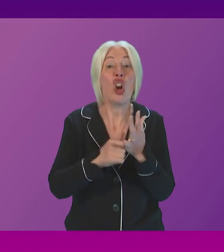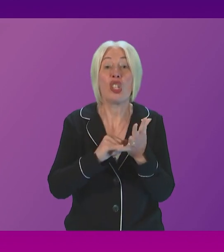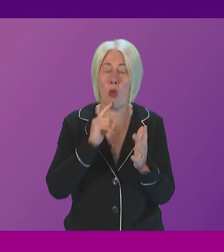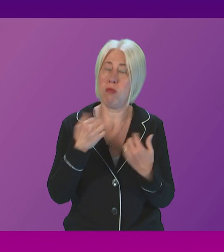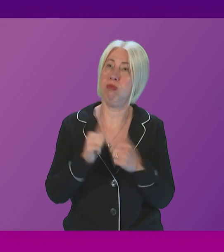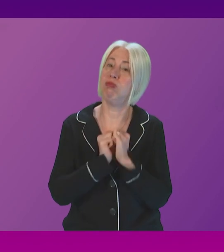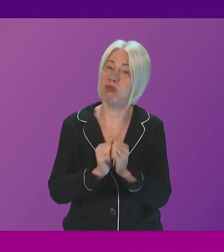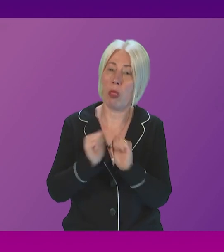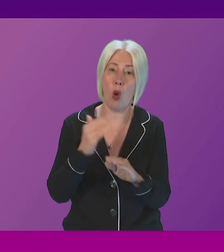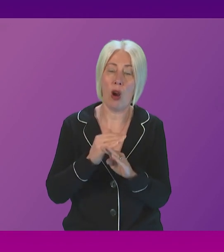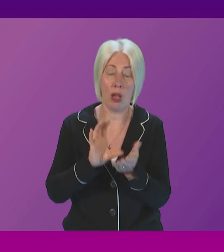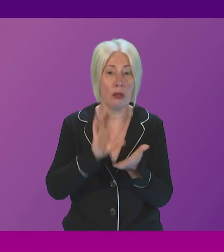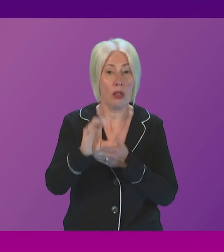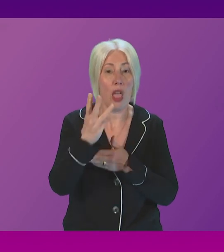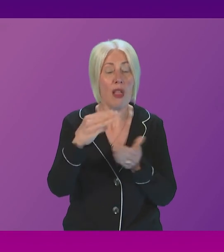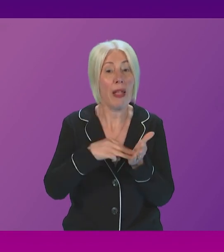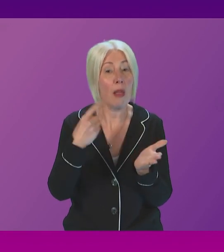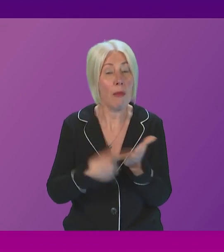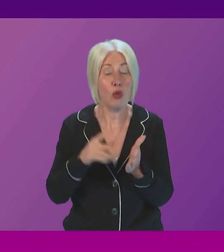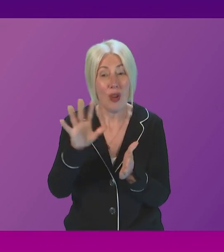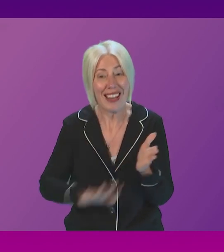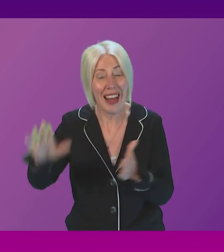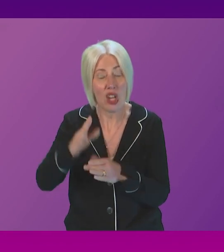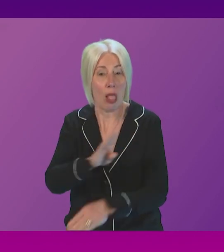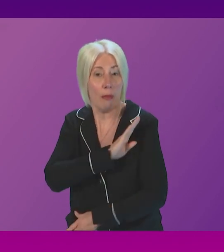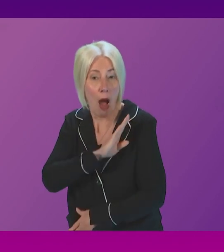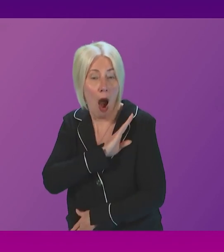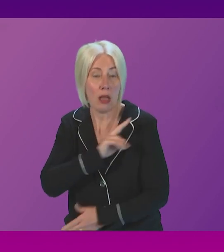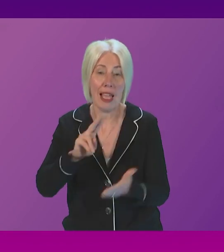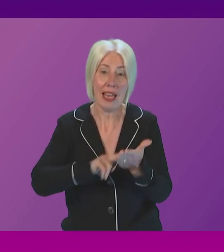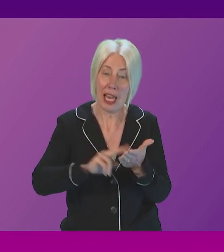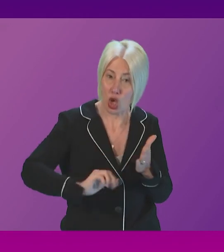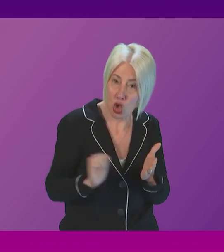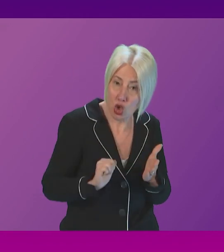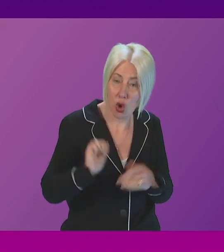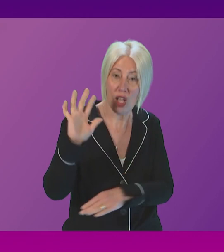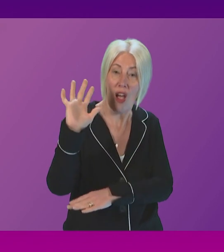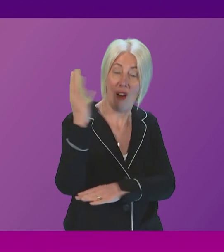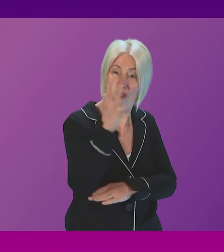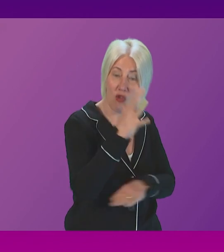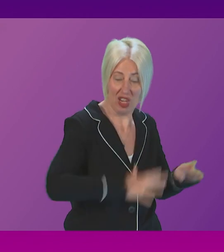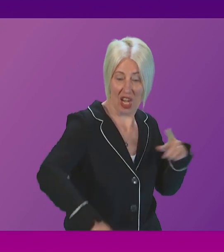of up to £3 million to the national parks, NatureScot and Forestry and Land Scotland to